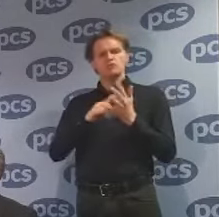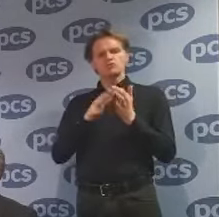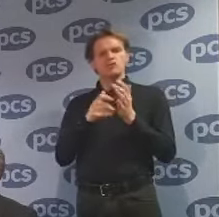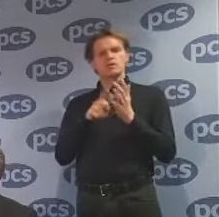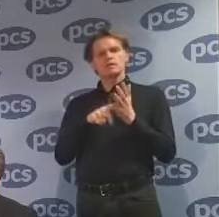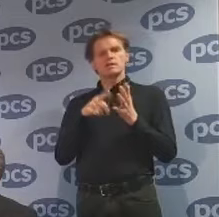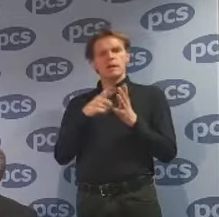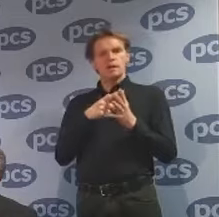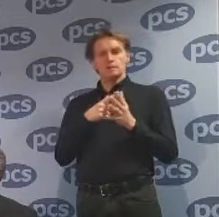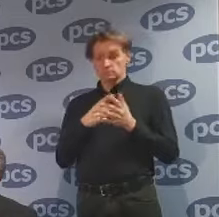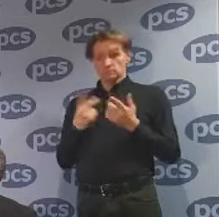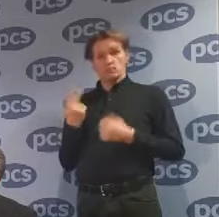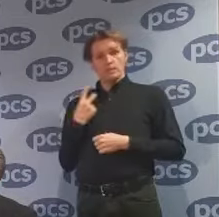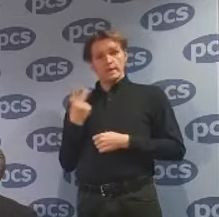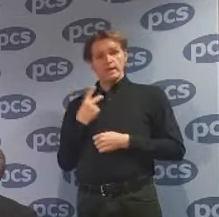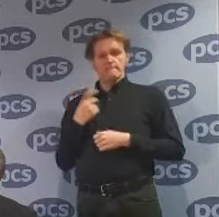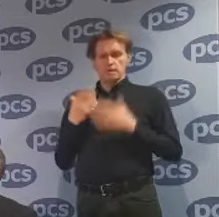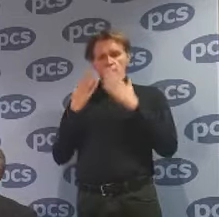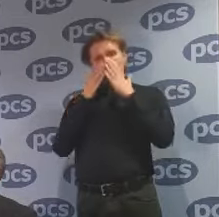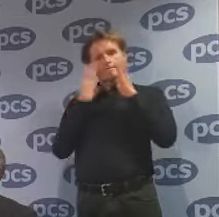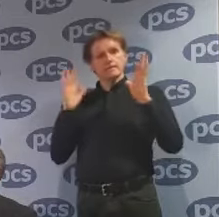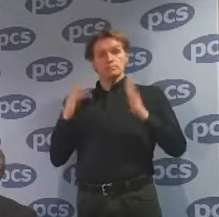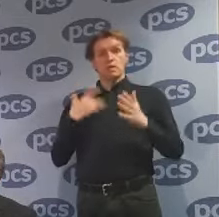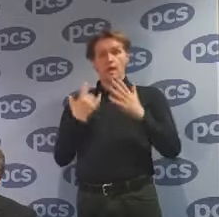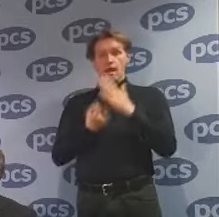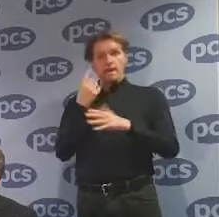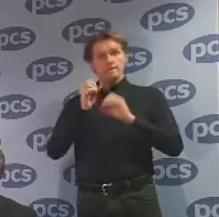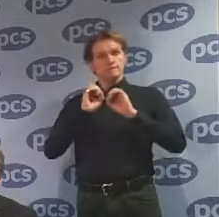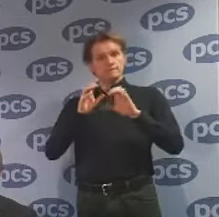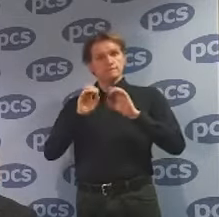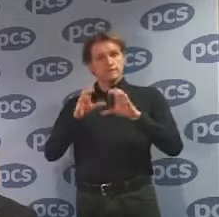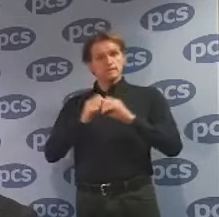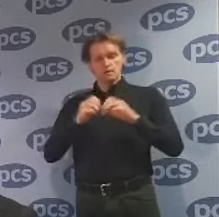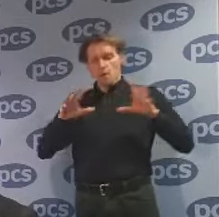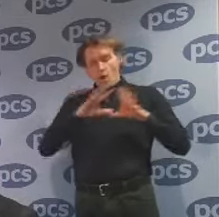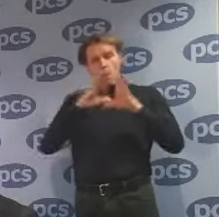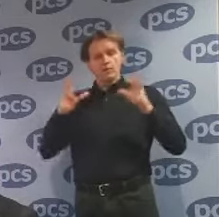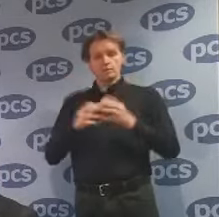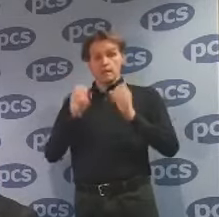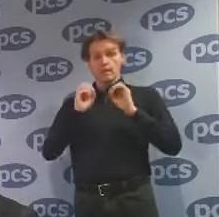for around 45 minutes and shortly we'll be taking your questions on the budget